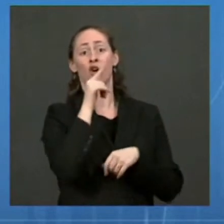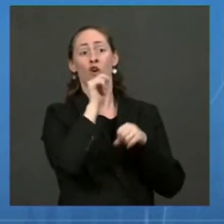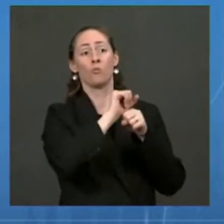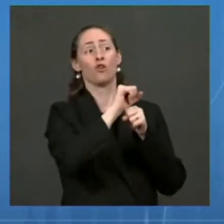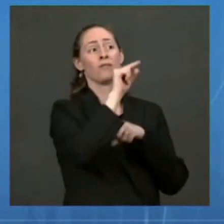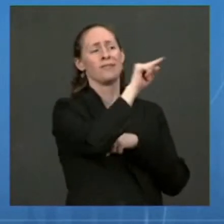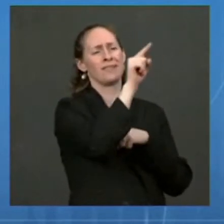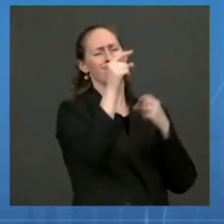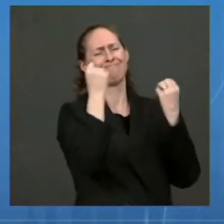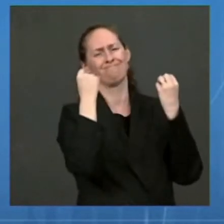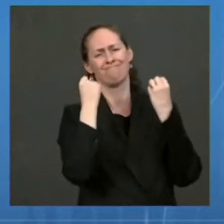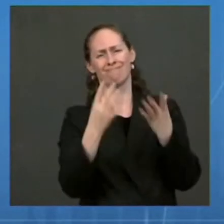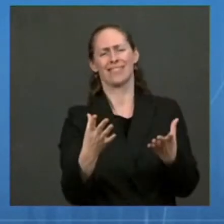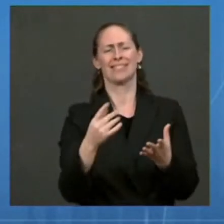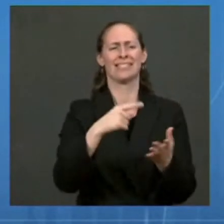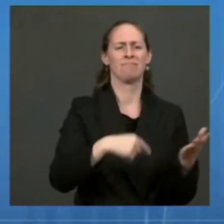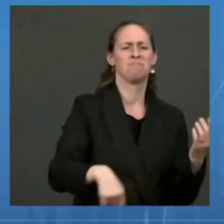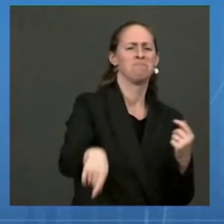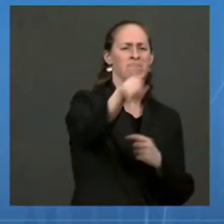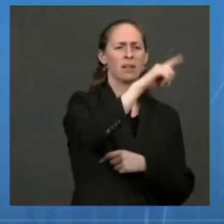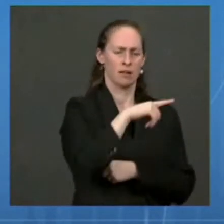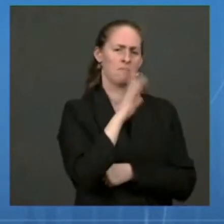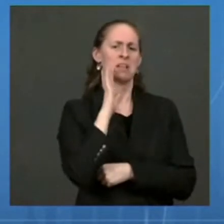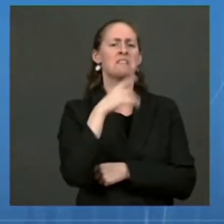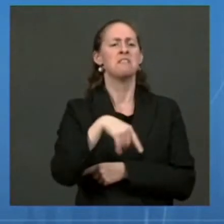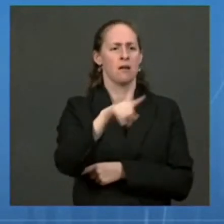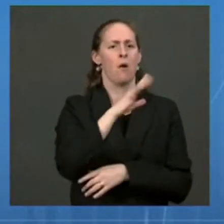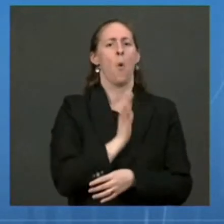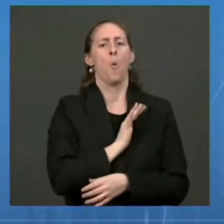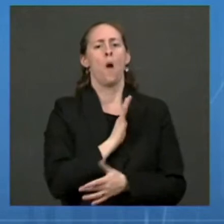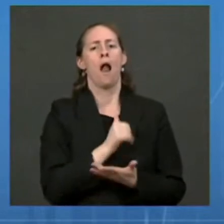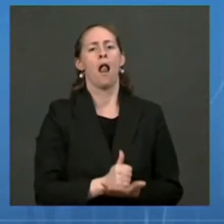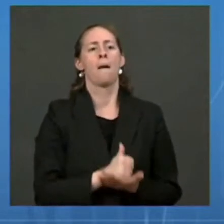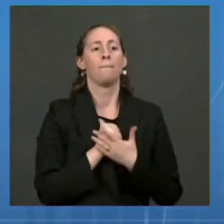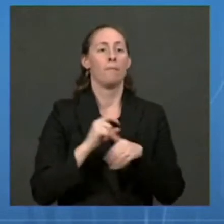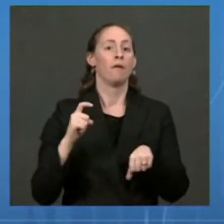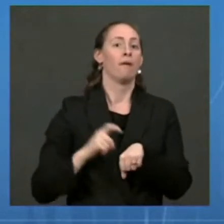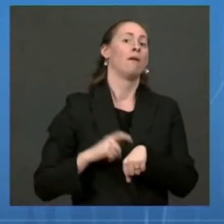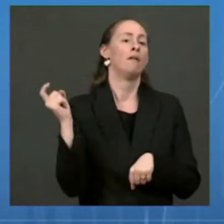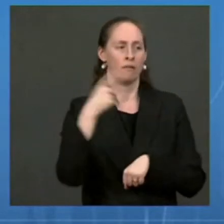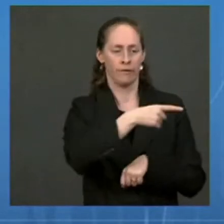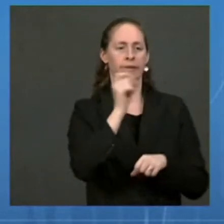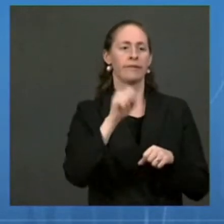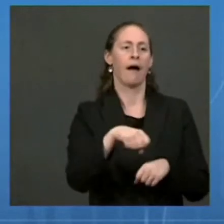ON THE GROUND AND IN COMMUNITIES IN MANY OF THESE COUNTRIES AND MOST OF THESE COUNTRIES.